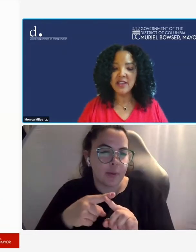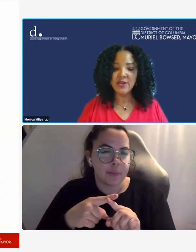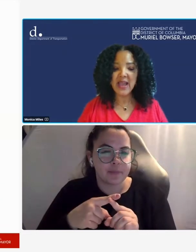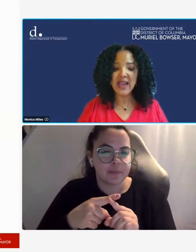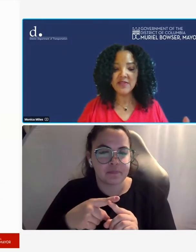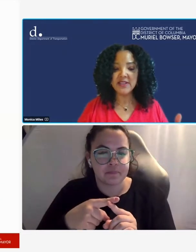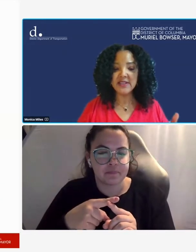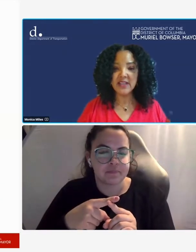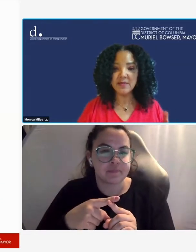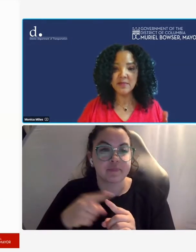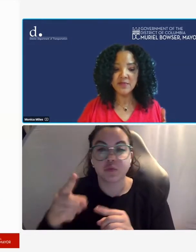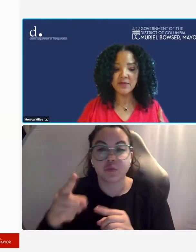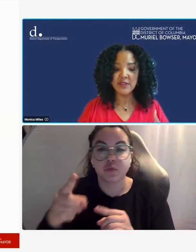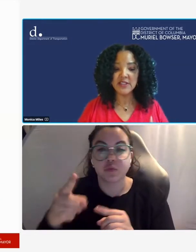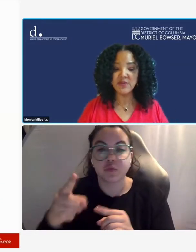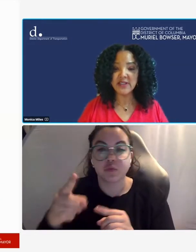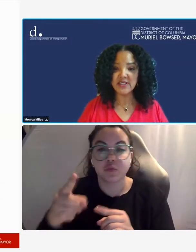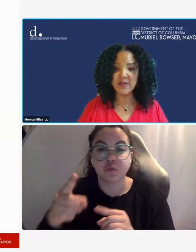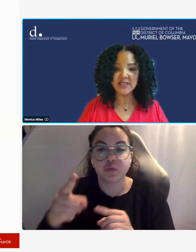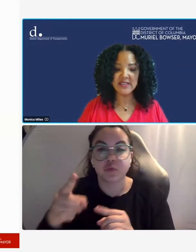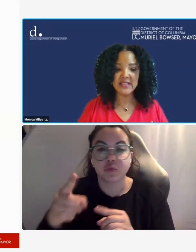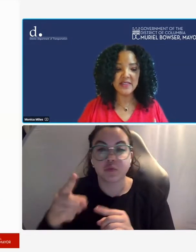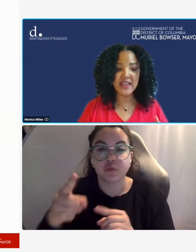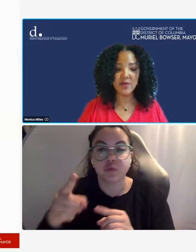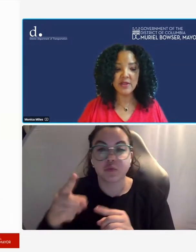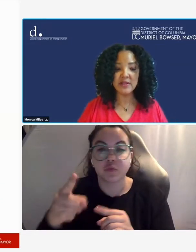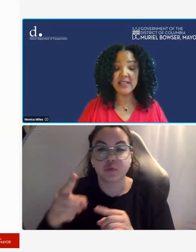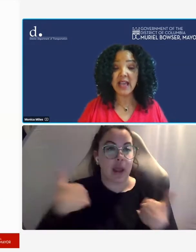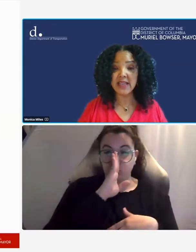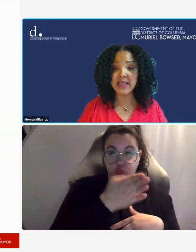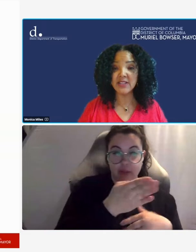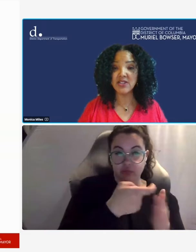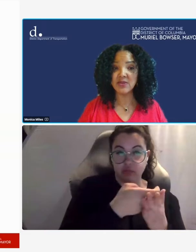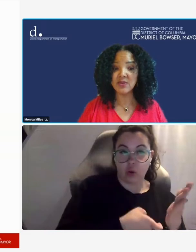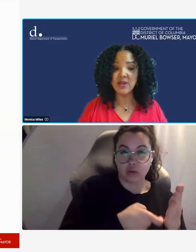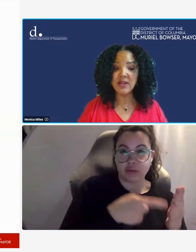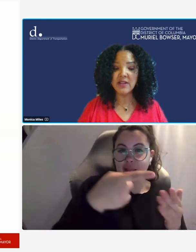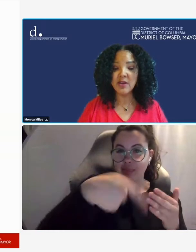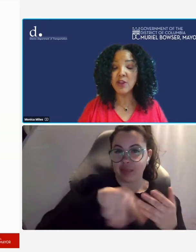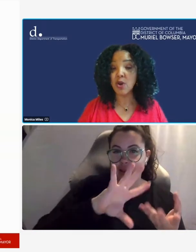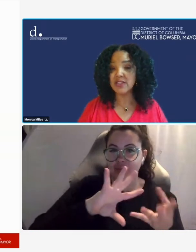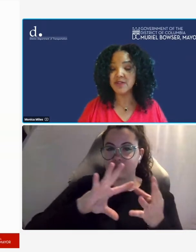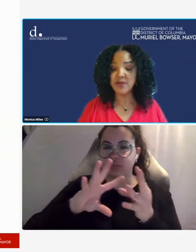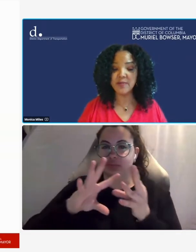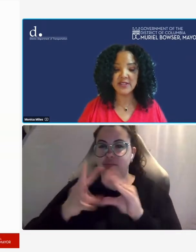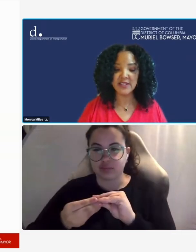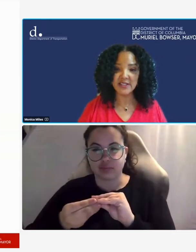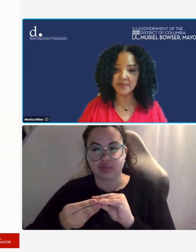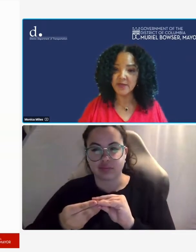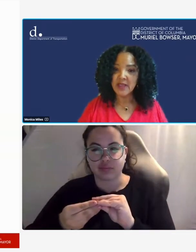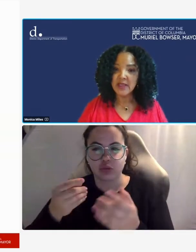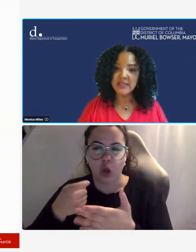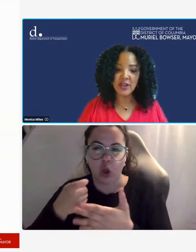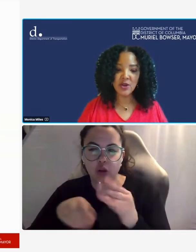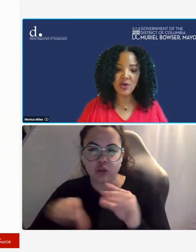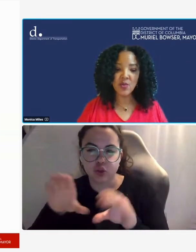you have these um these direct expenses and they would tie into the cost of doing business so we